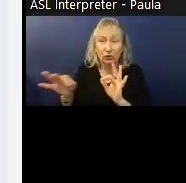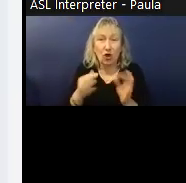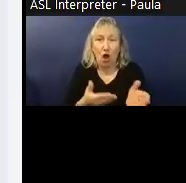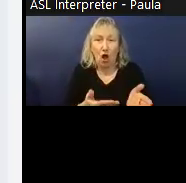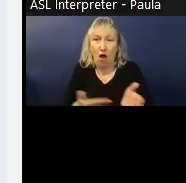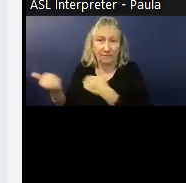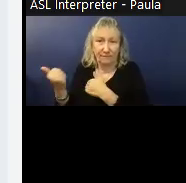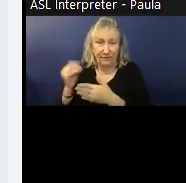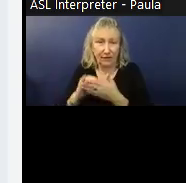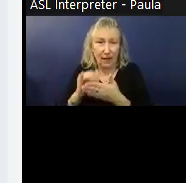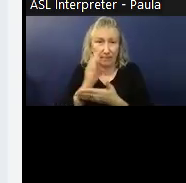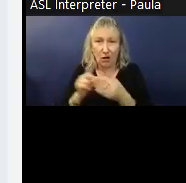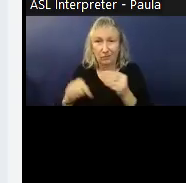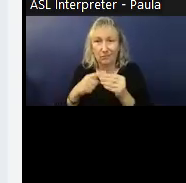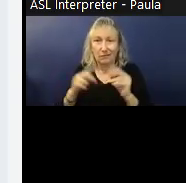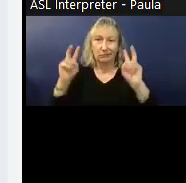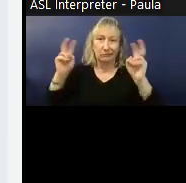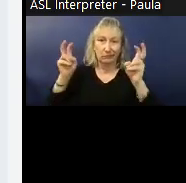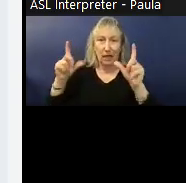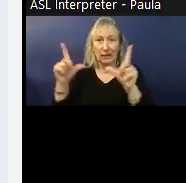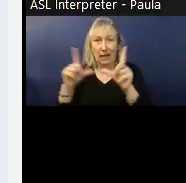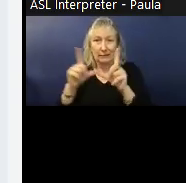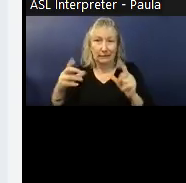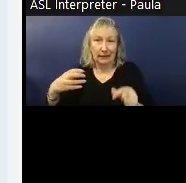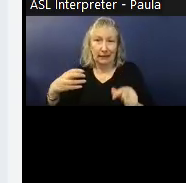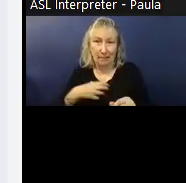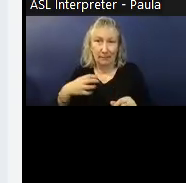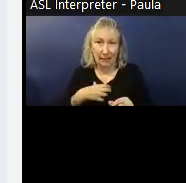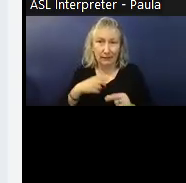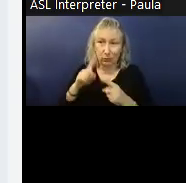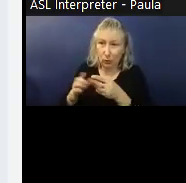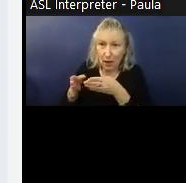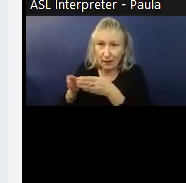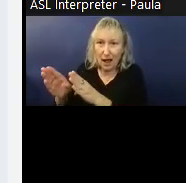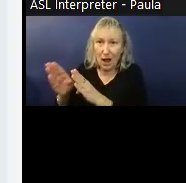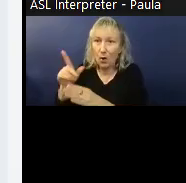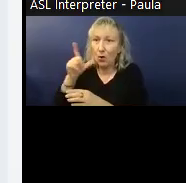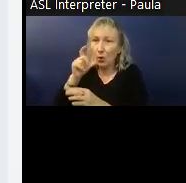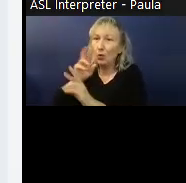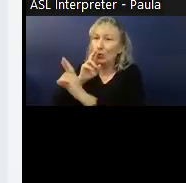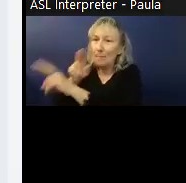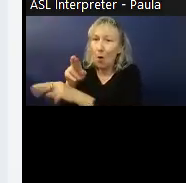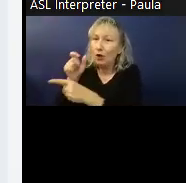which allowed the reporter or the individual company, the investigators.